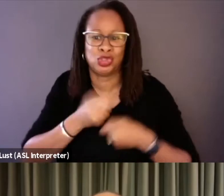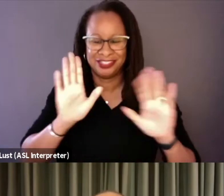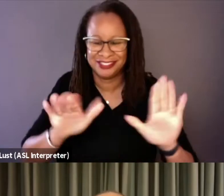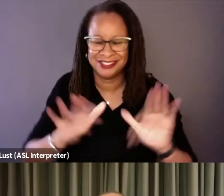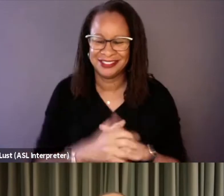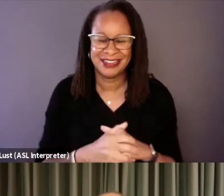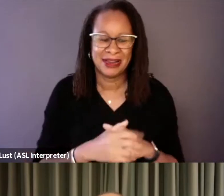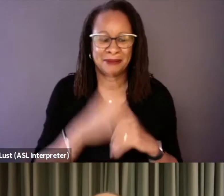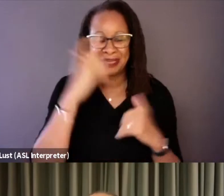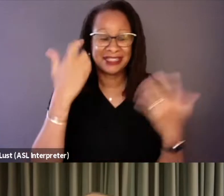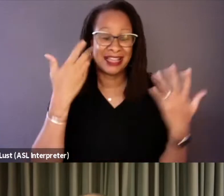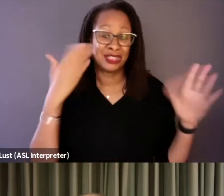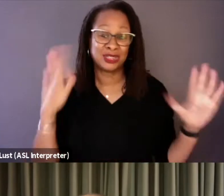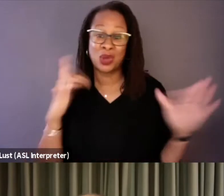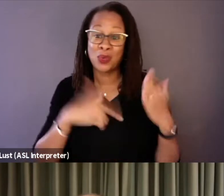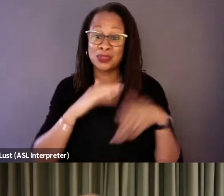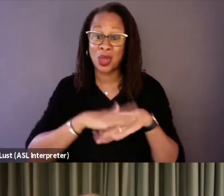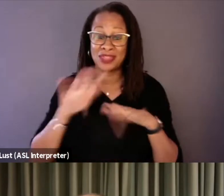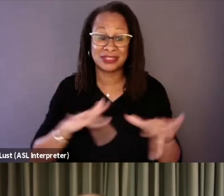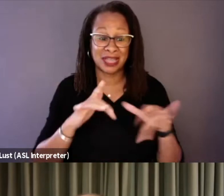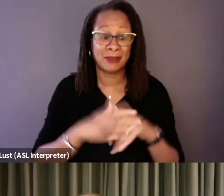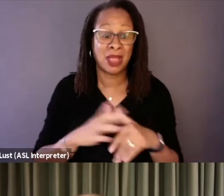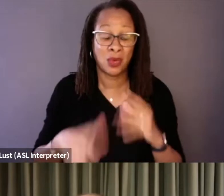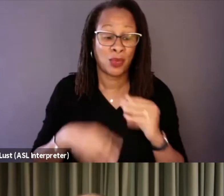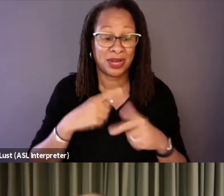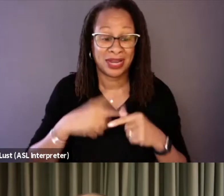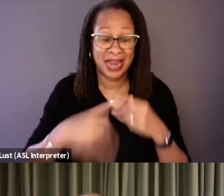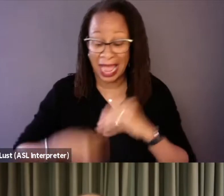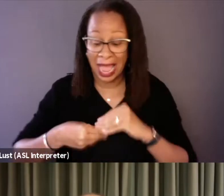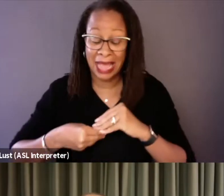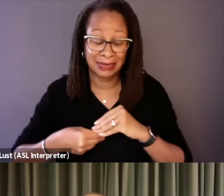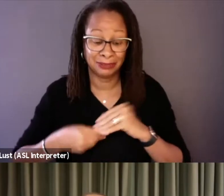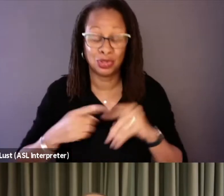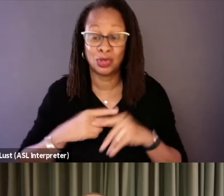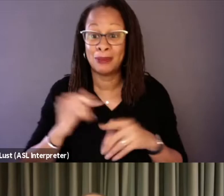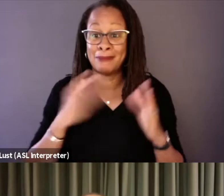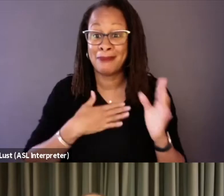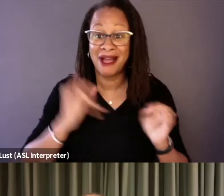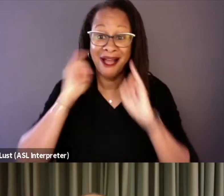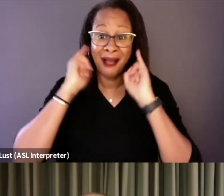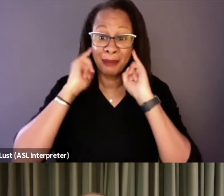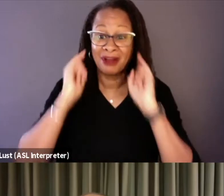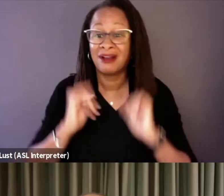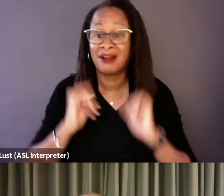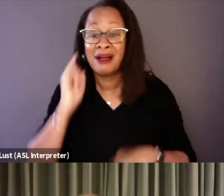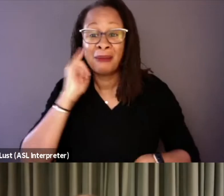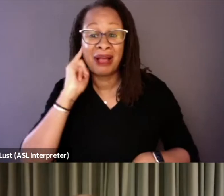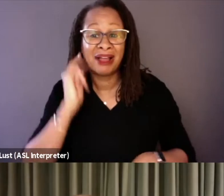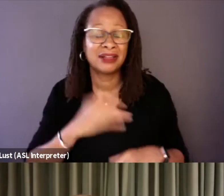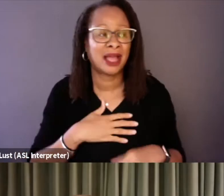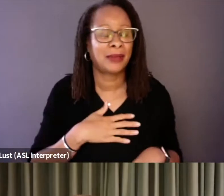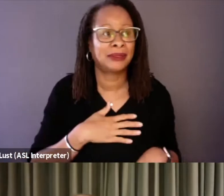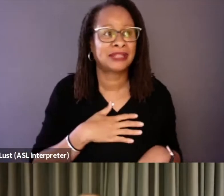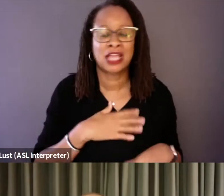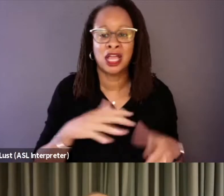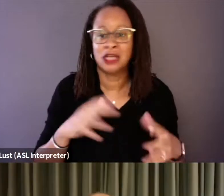And because I didn't know what was on the tapes when I put them on the iPhone, I just hit shuffle. So I would go from like a half hour of an answering machine tape